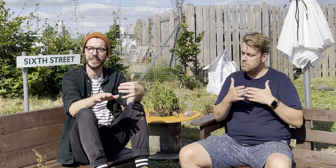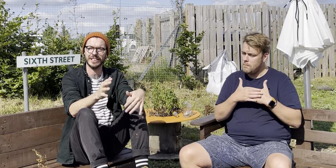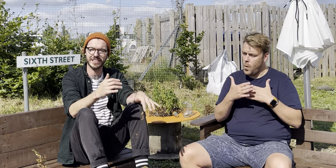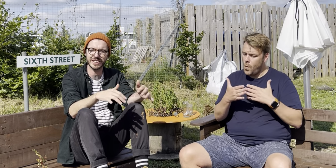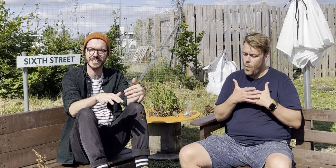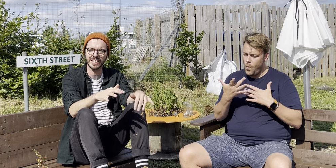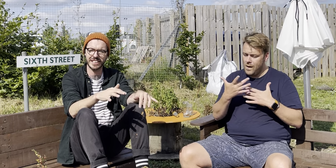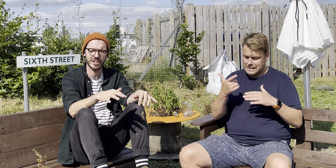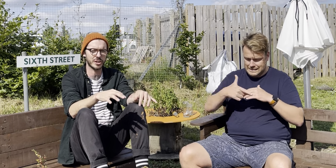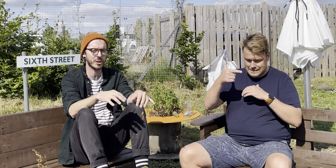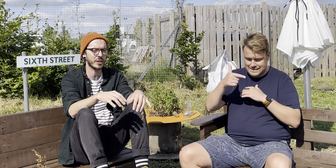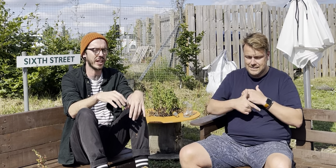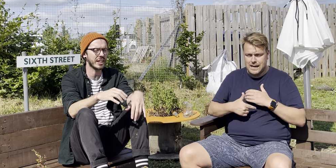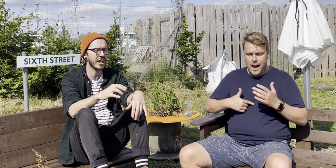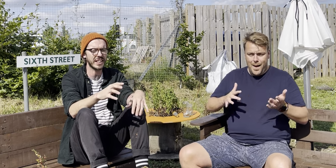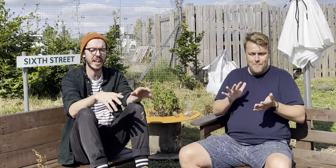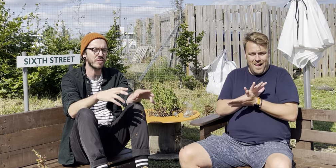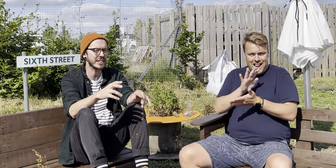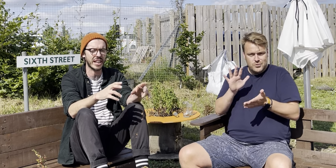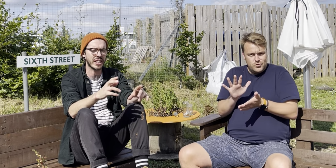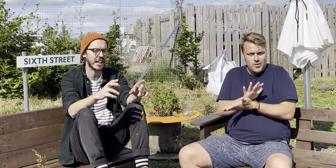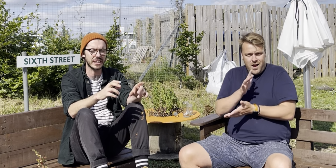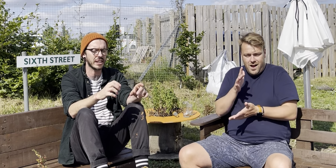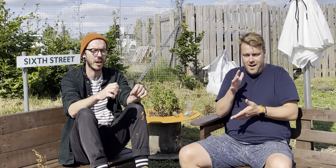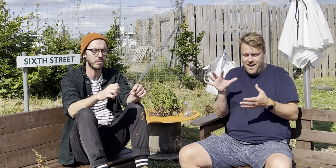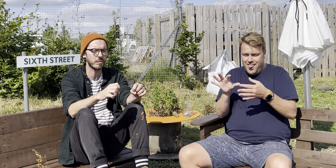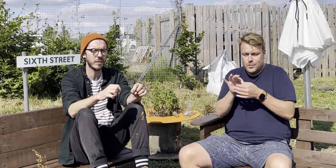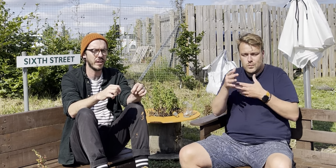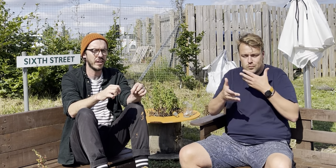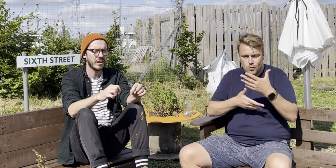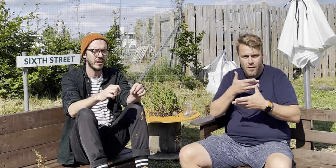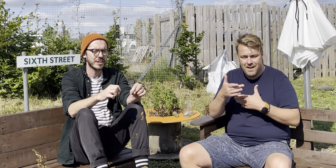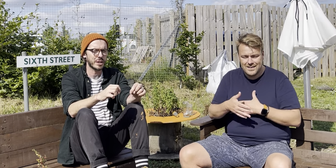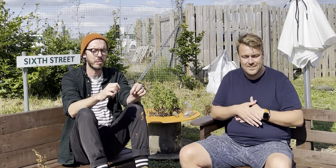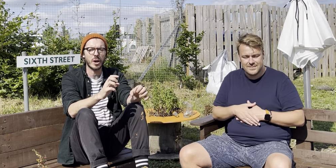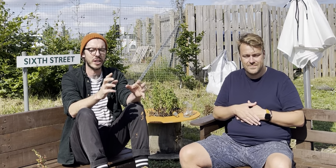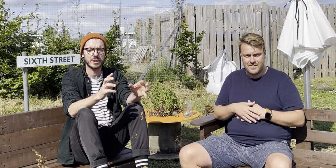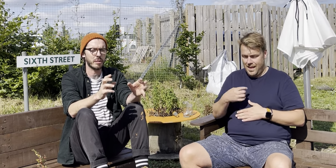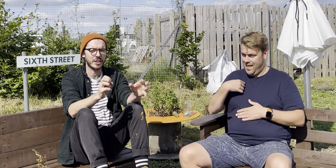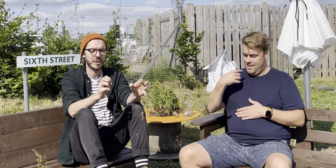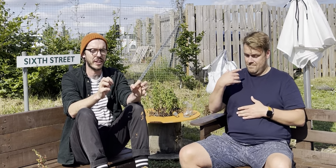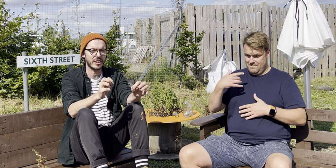in understanding the story and i think every day i get um surprised by something